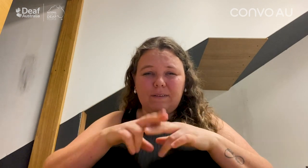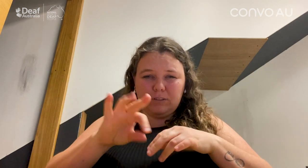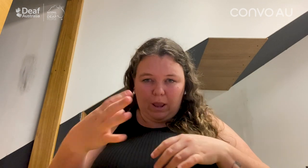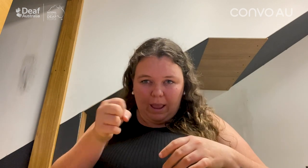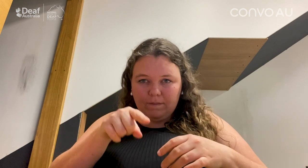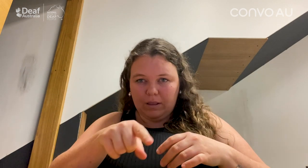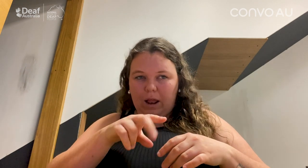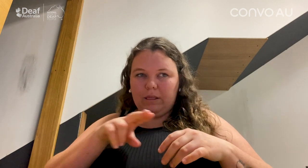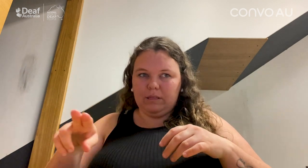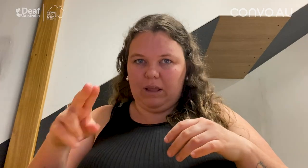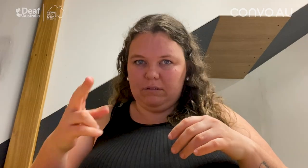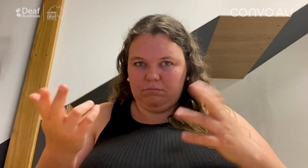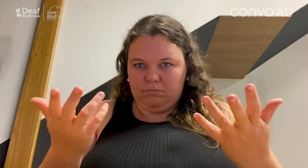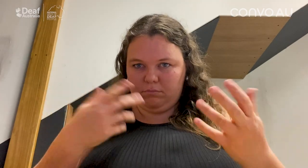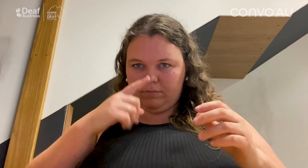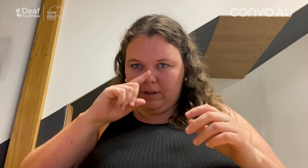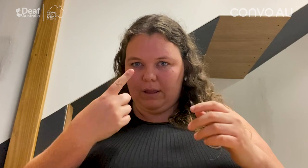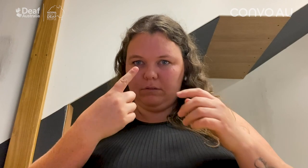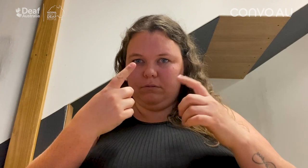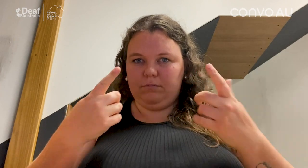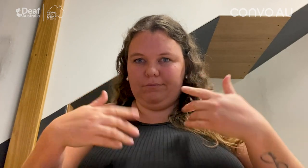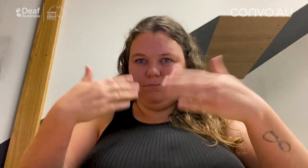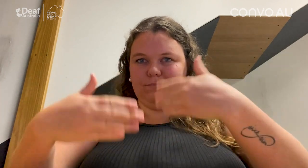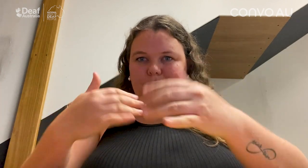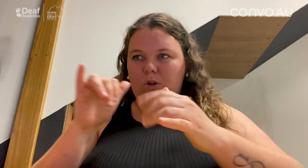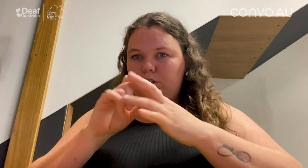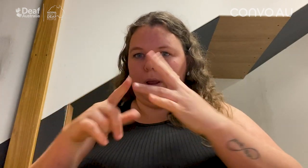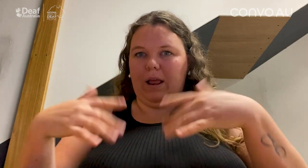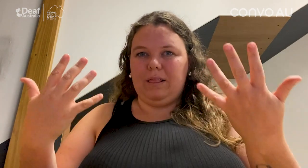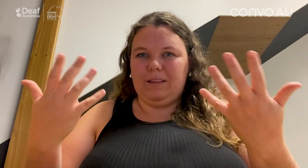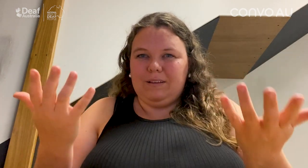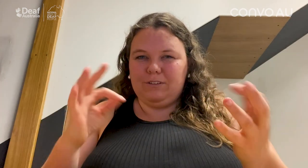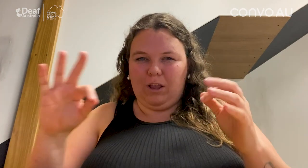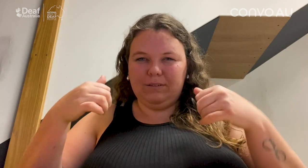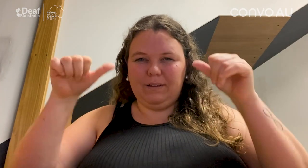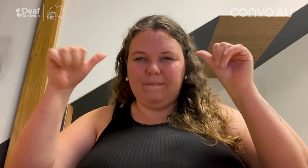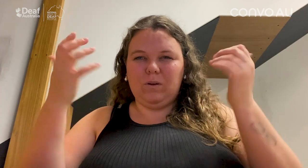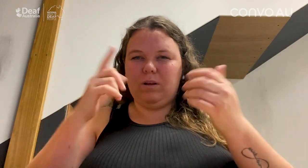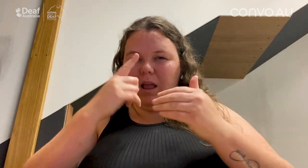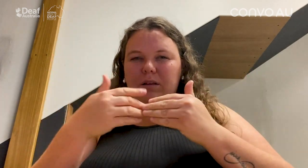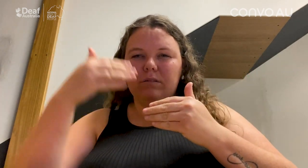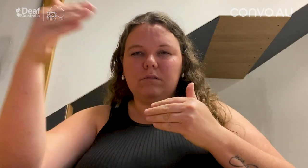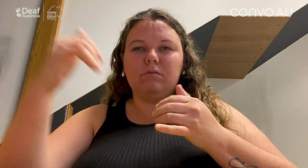Without these things, we can’t go on to achieve anything.